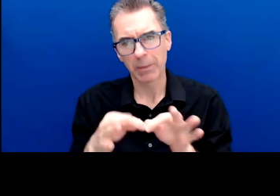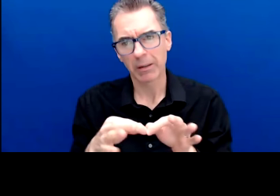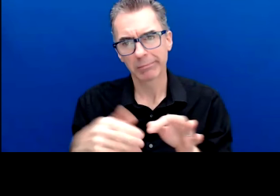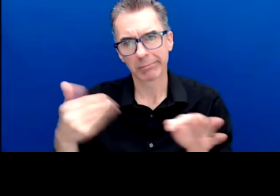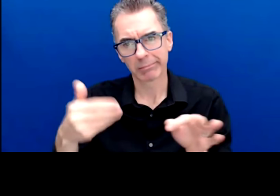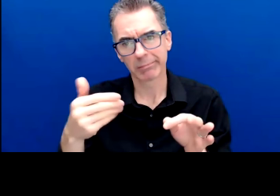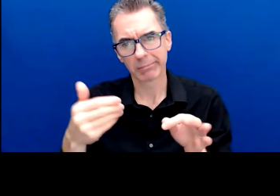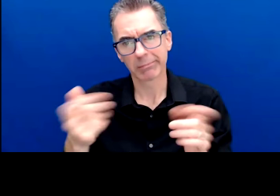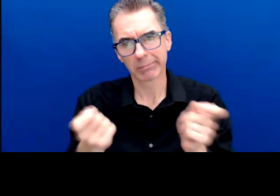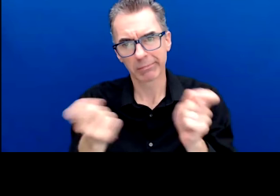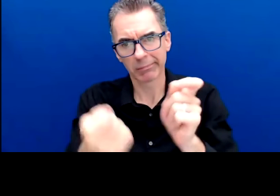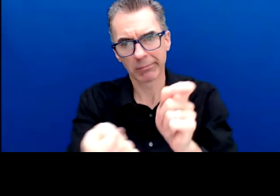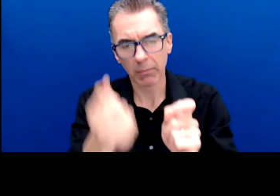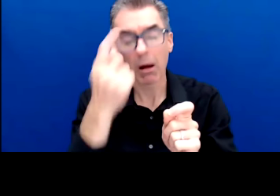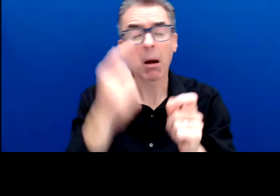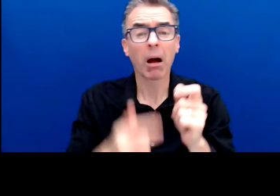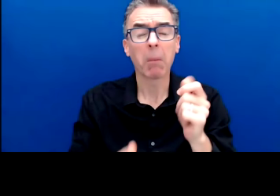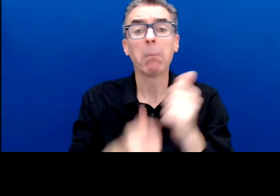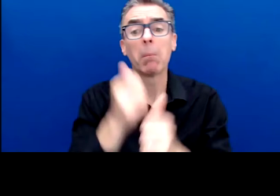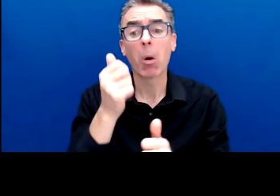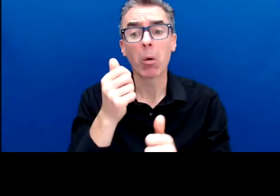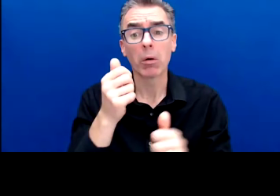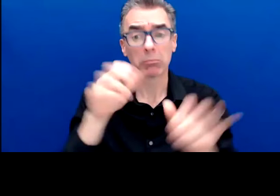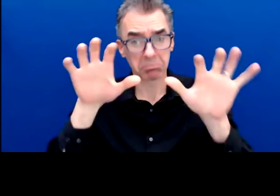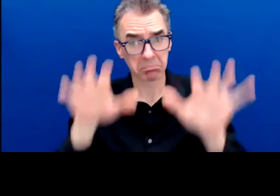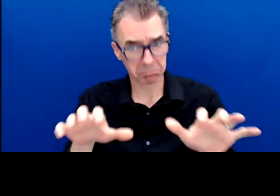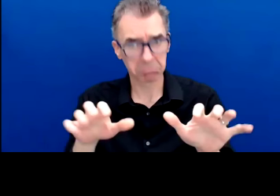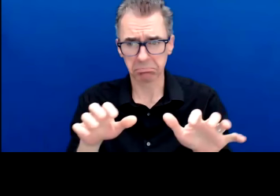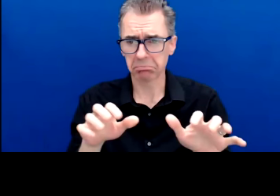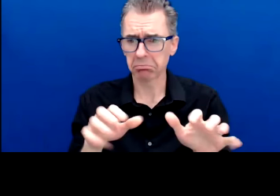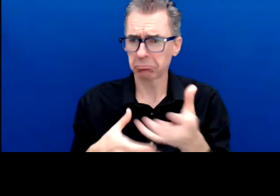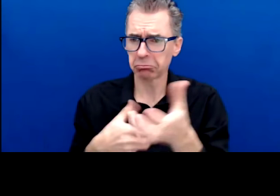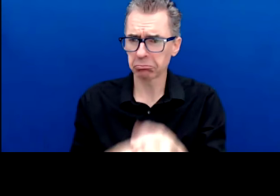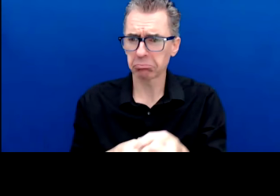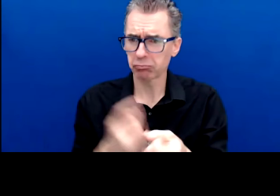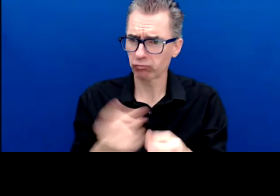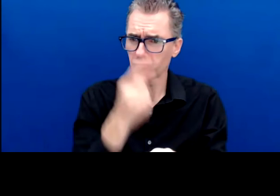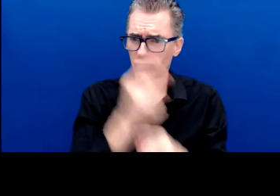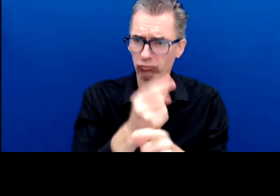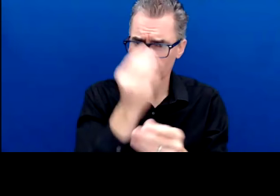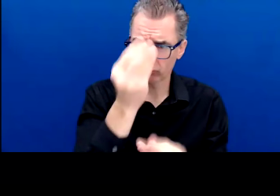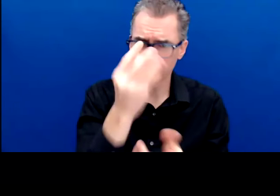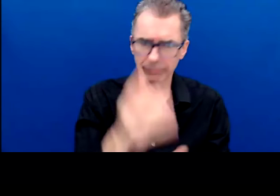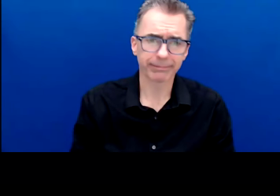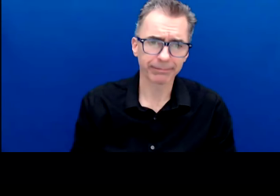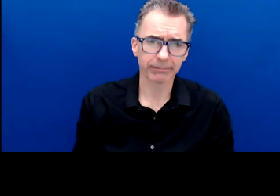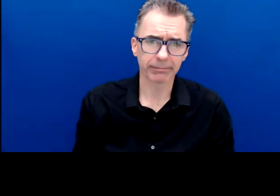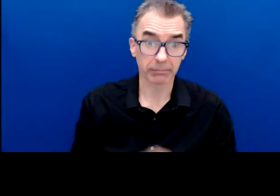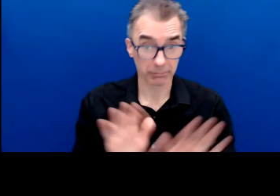for the most part, all of the information is very accurate. Okay. Any questions so far?